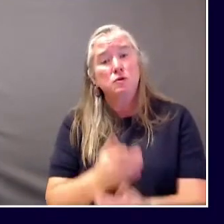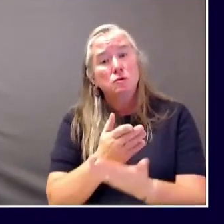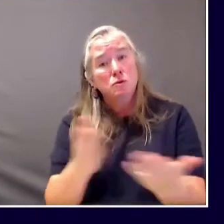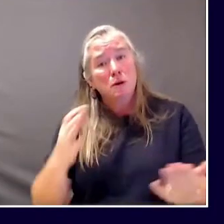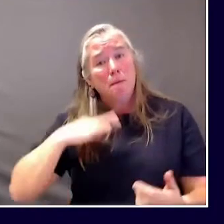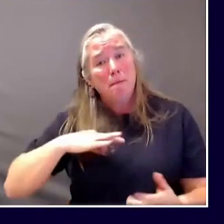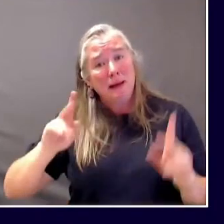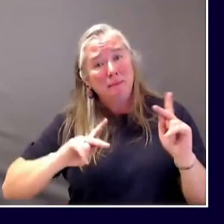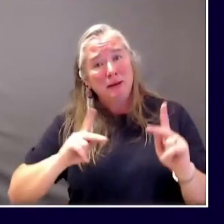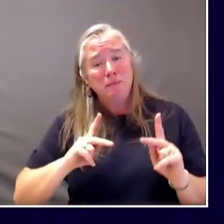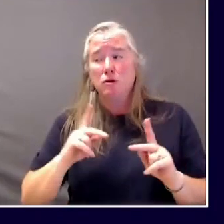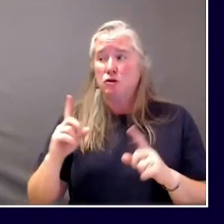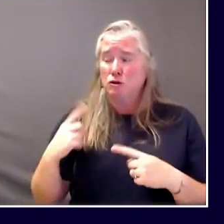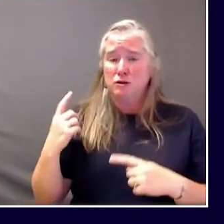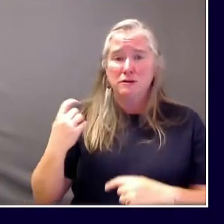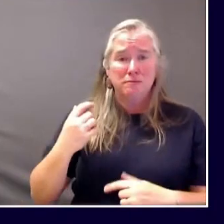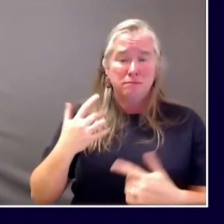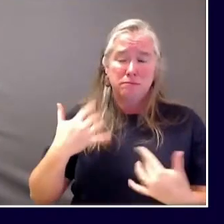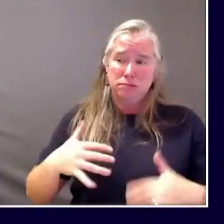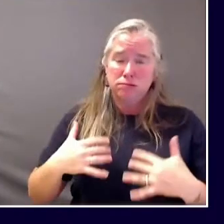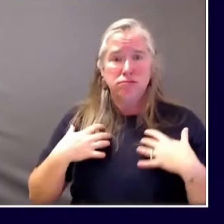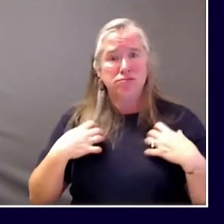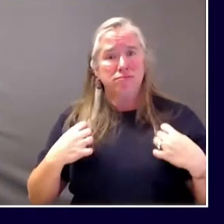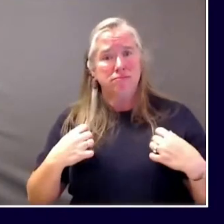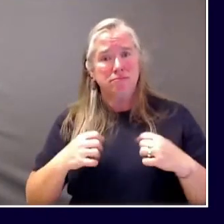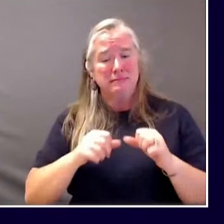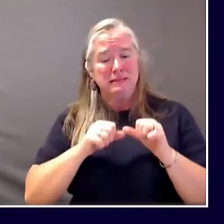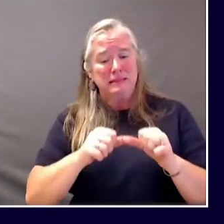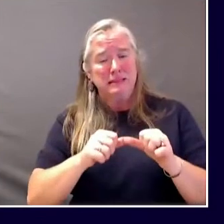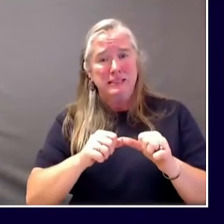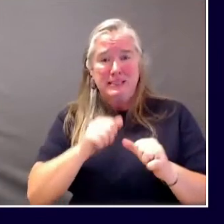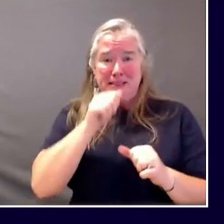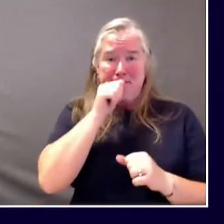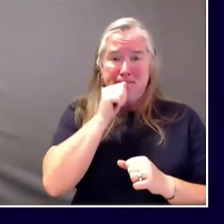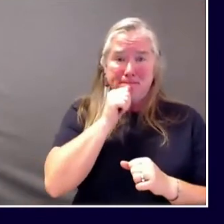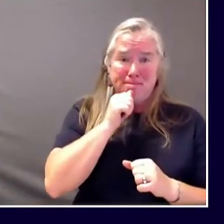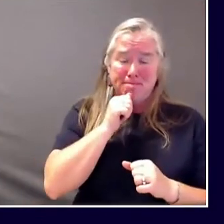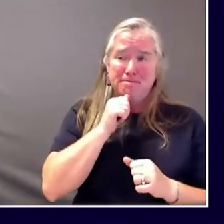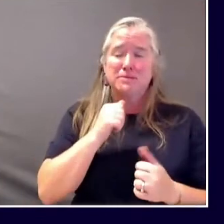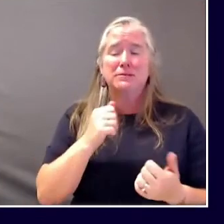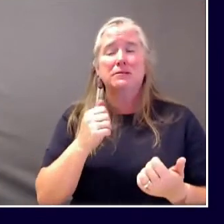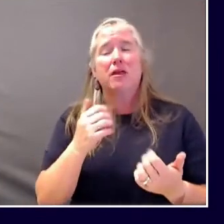your chin are keeping your